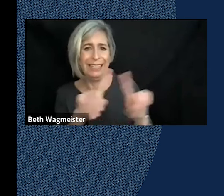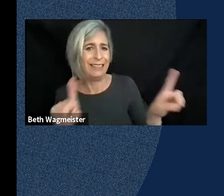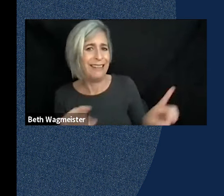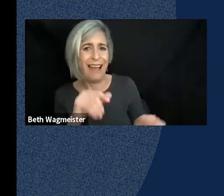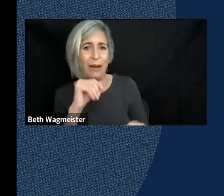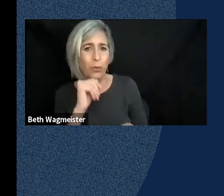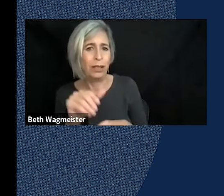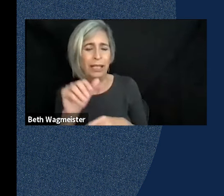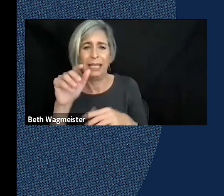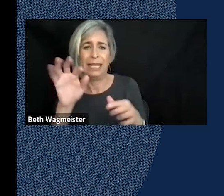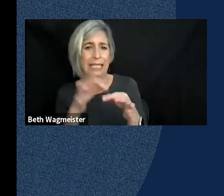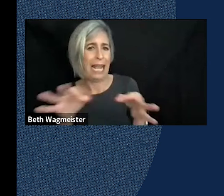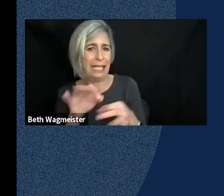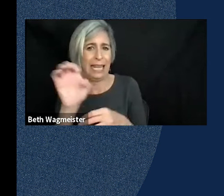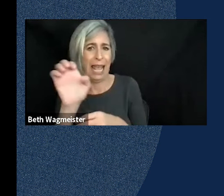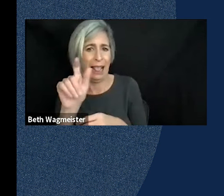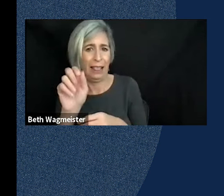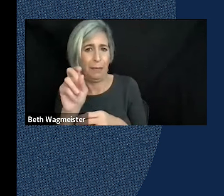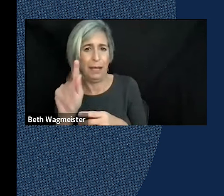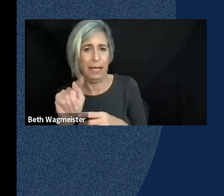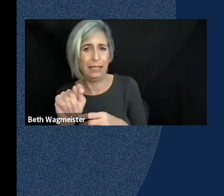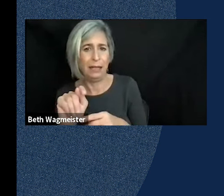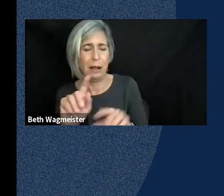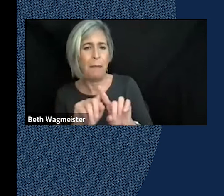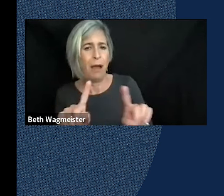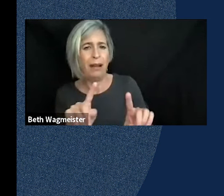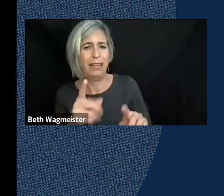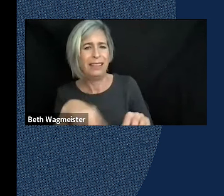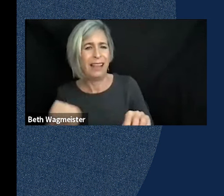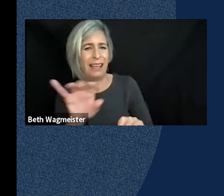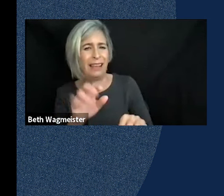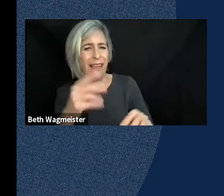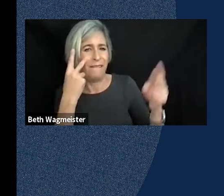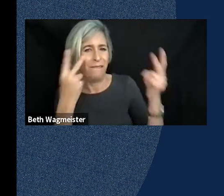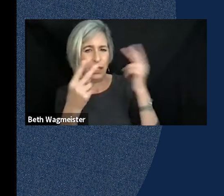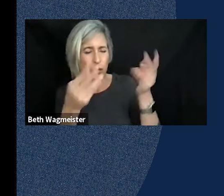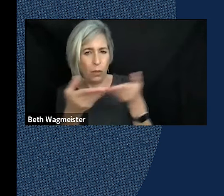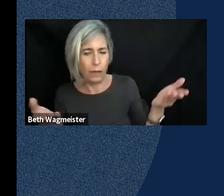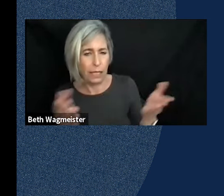So there's just all these kinds of visual things that I feel like, you know, this group